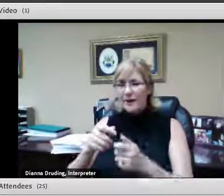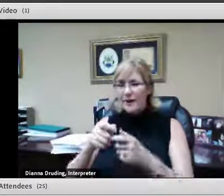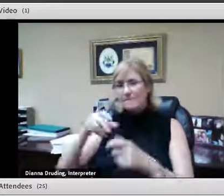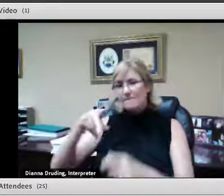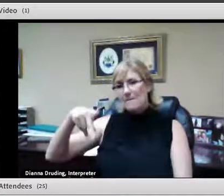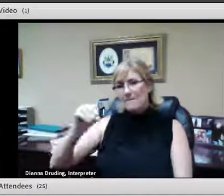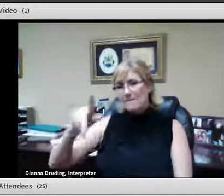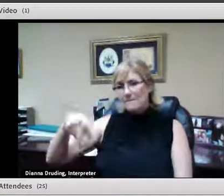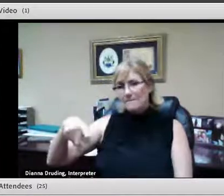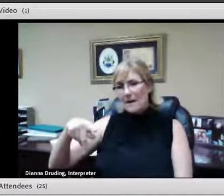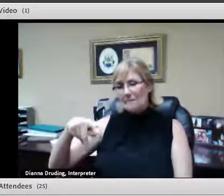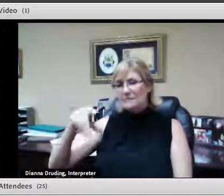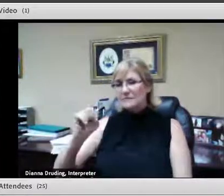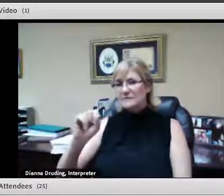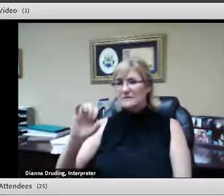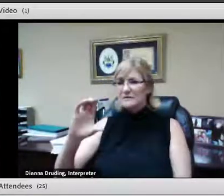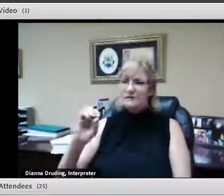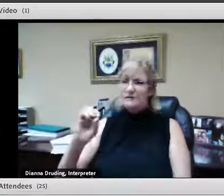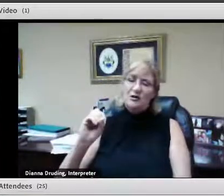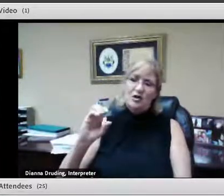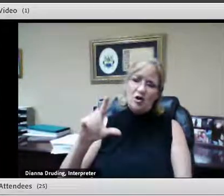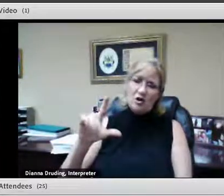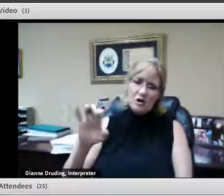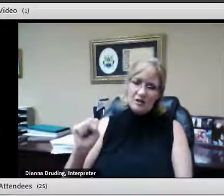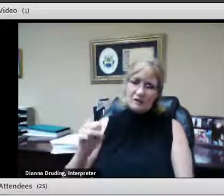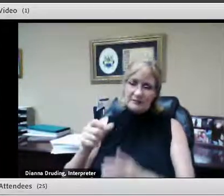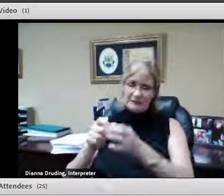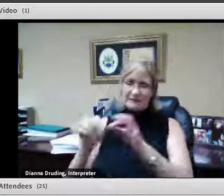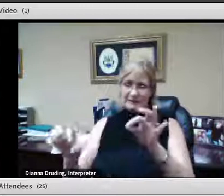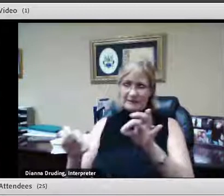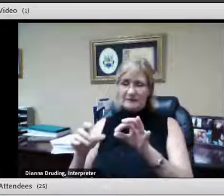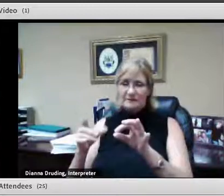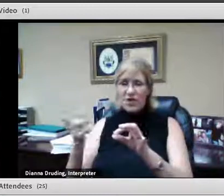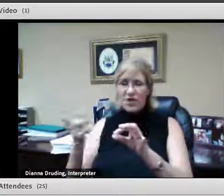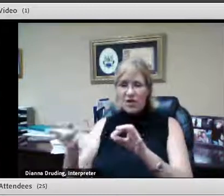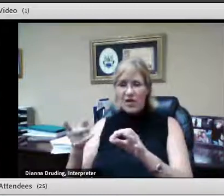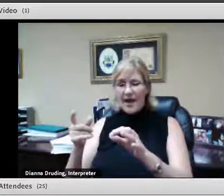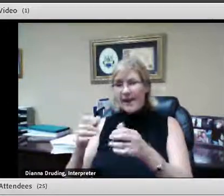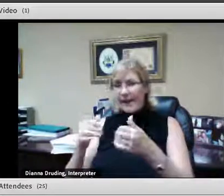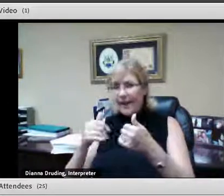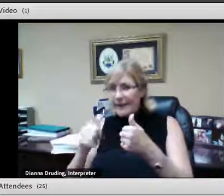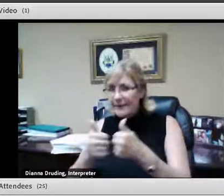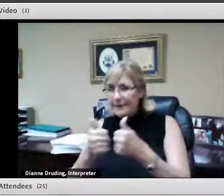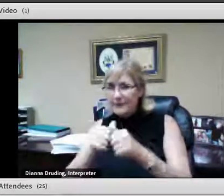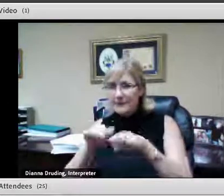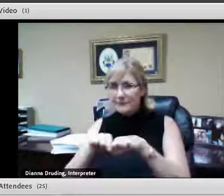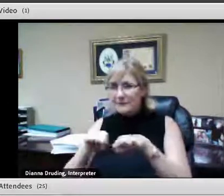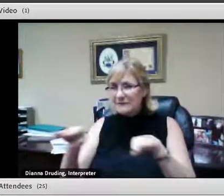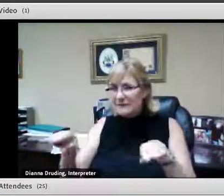at making the puzzle that did what they want. They made the game table. And it's kind of like ping-pong-ish.